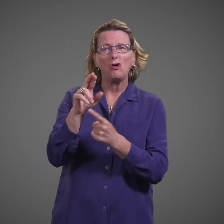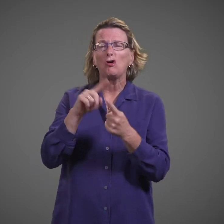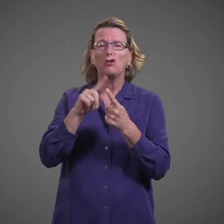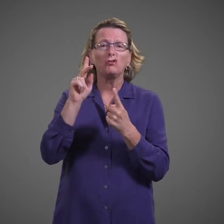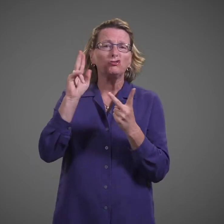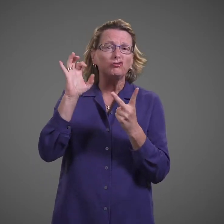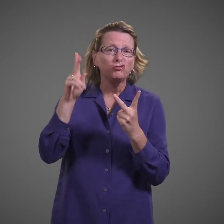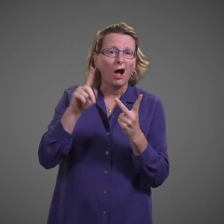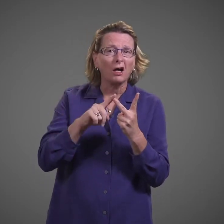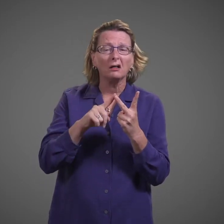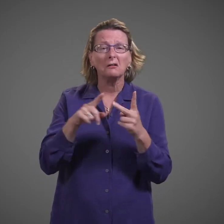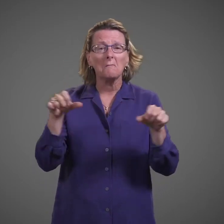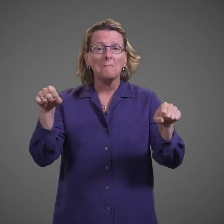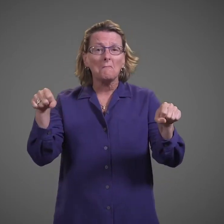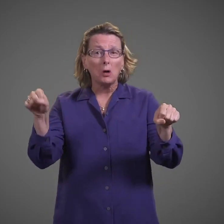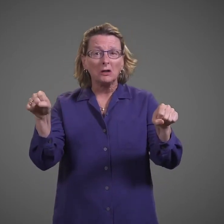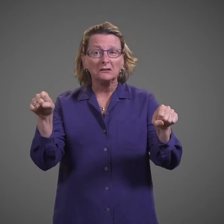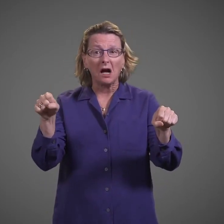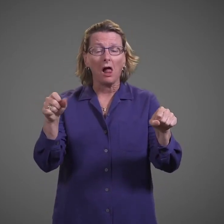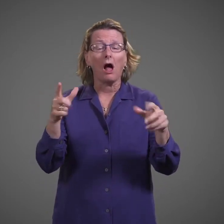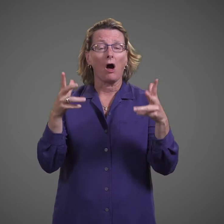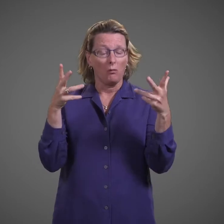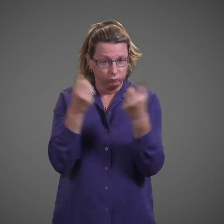such as car, trucks, and motorcycles.